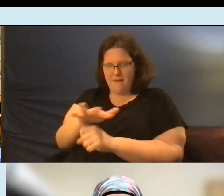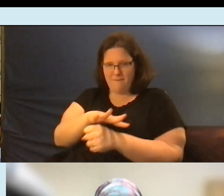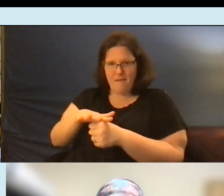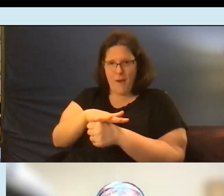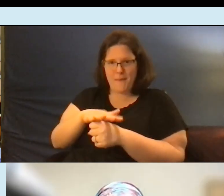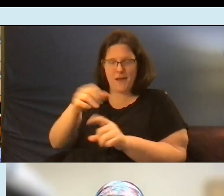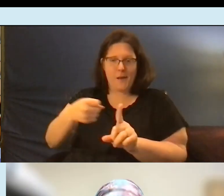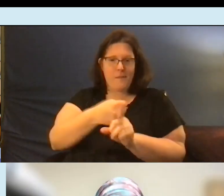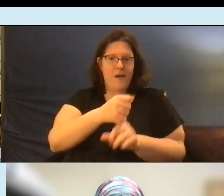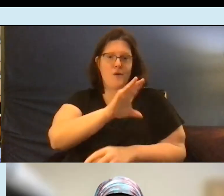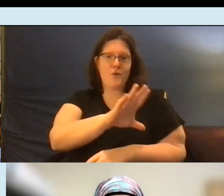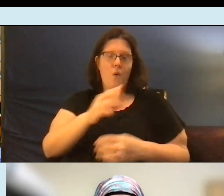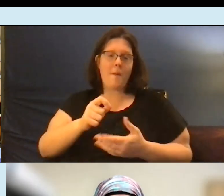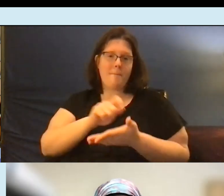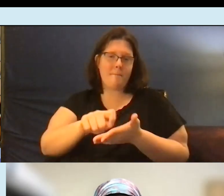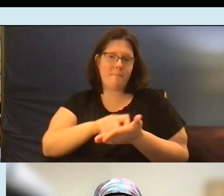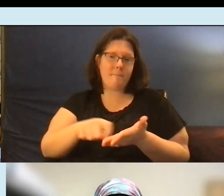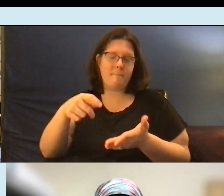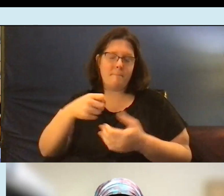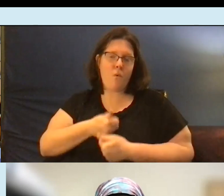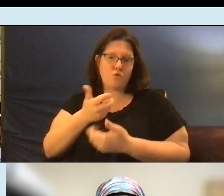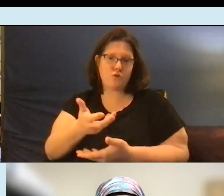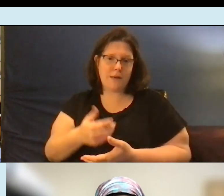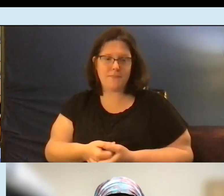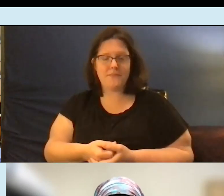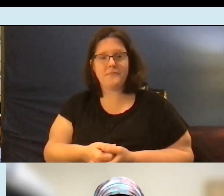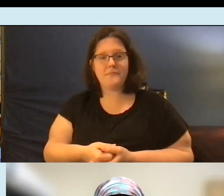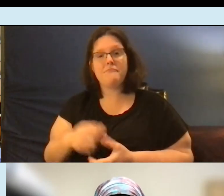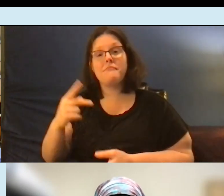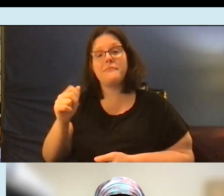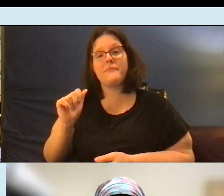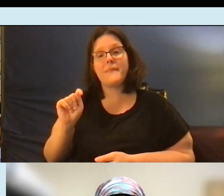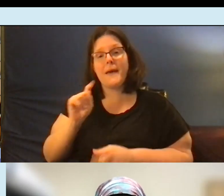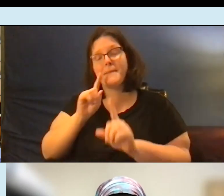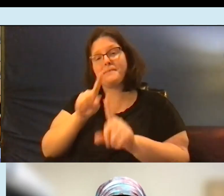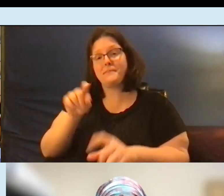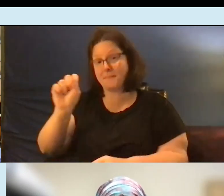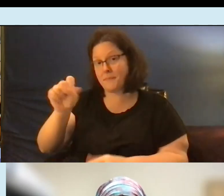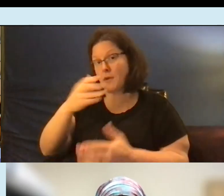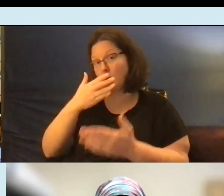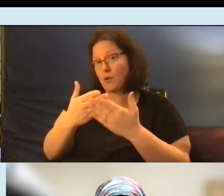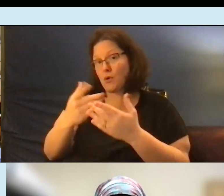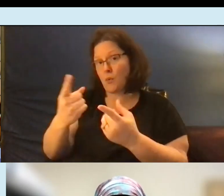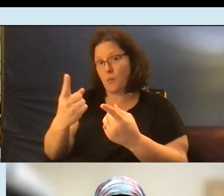Yeah, that's a really good question as well um so I would say they're it's kind of an